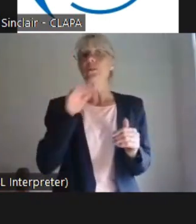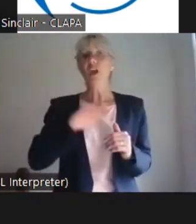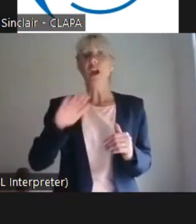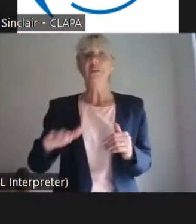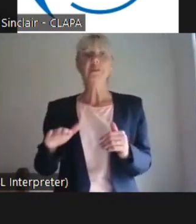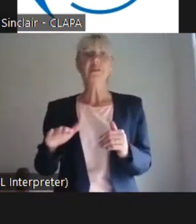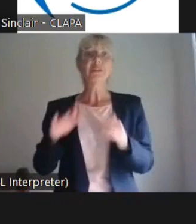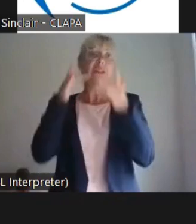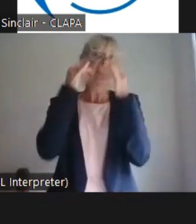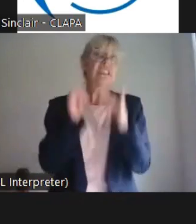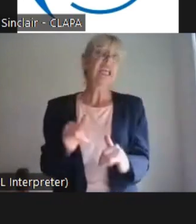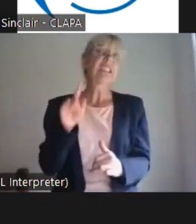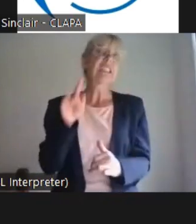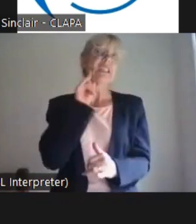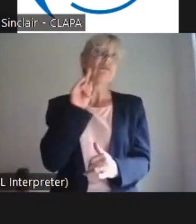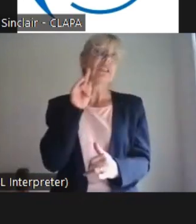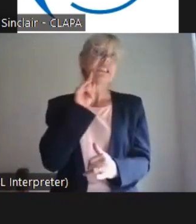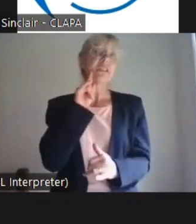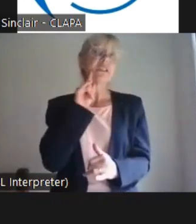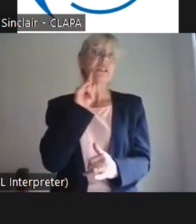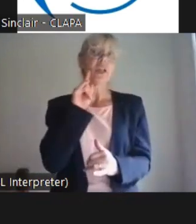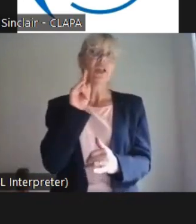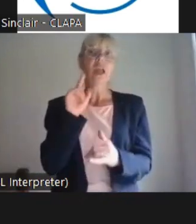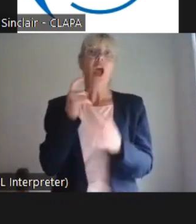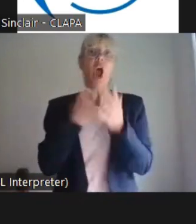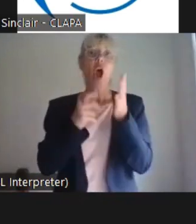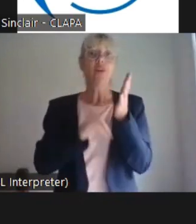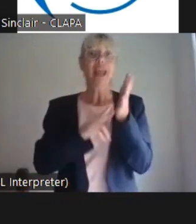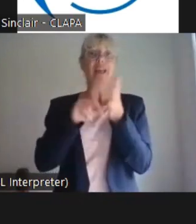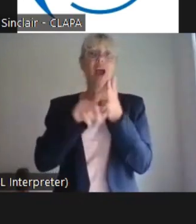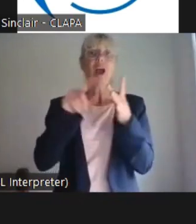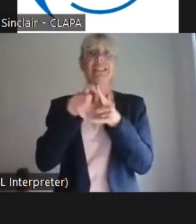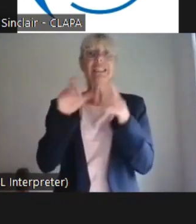um on their website they've got sort of like a a little hearing test that you can do